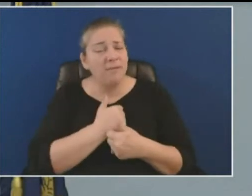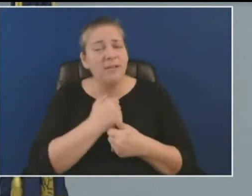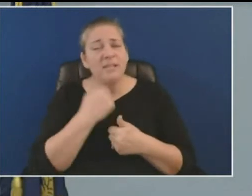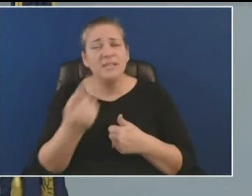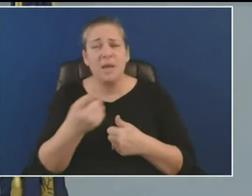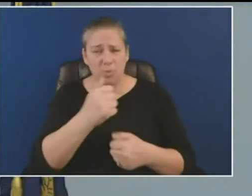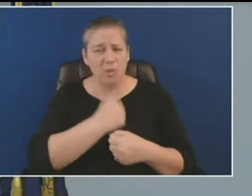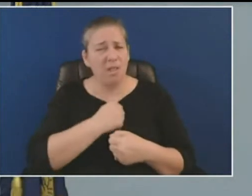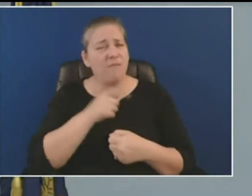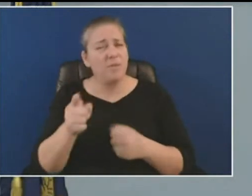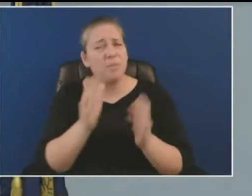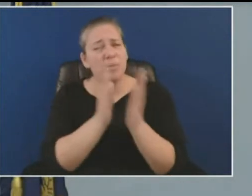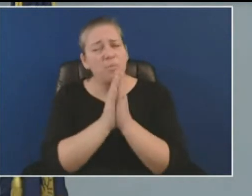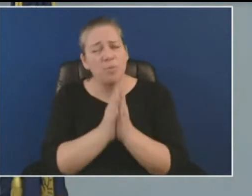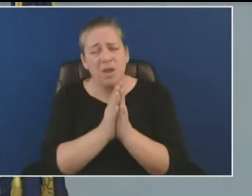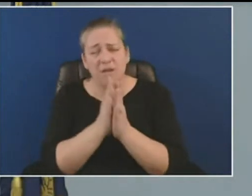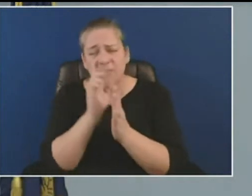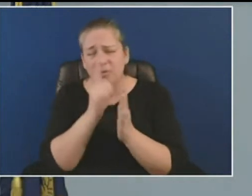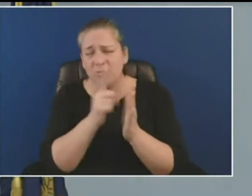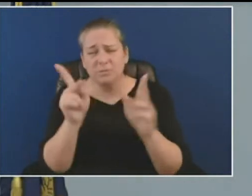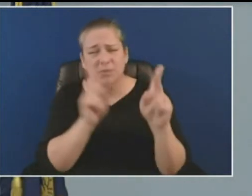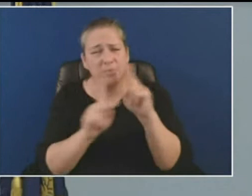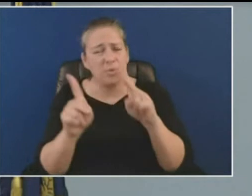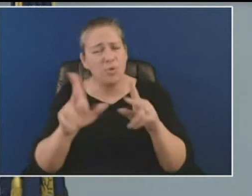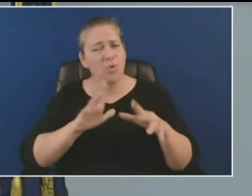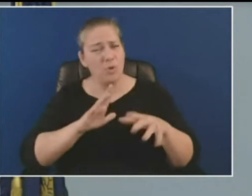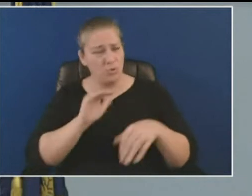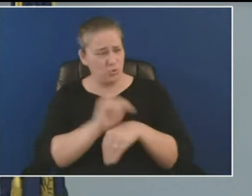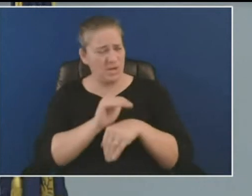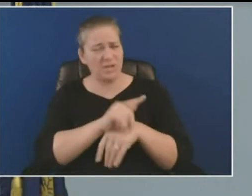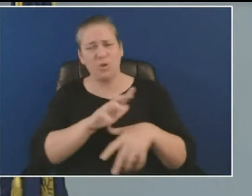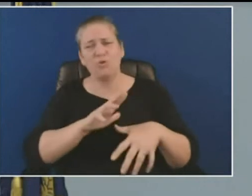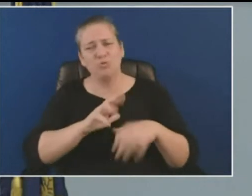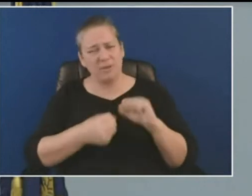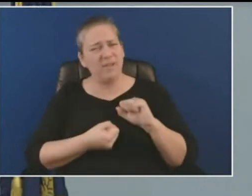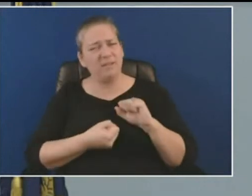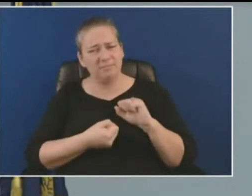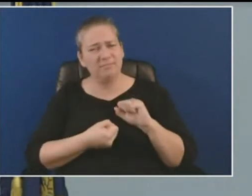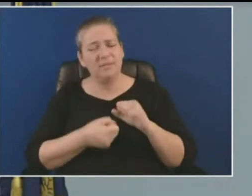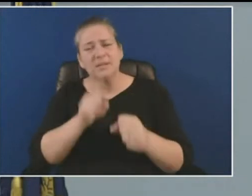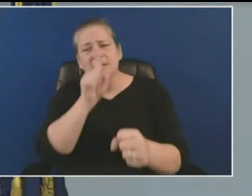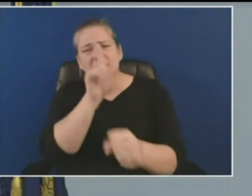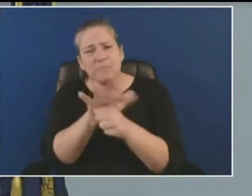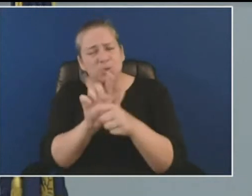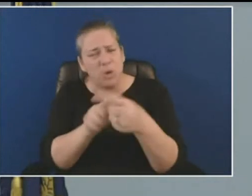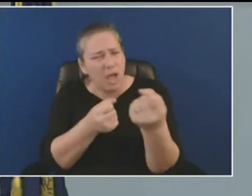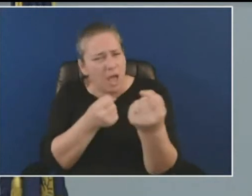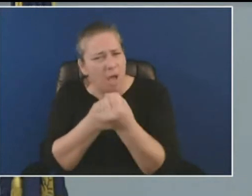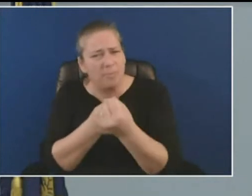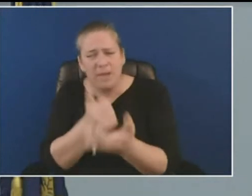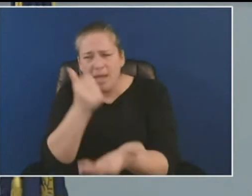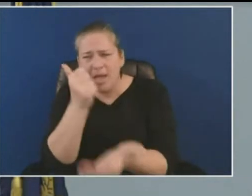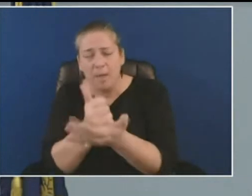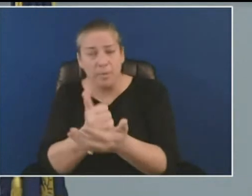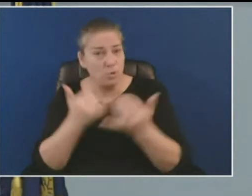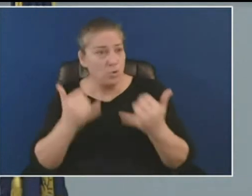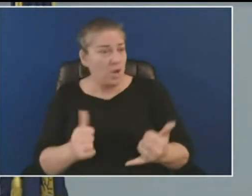those that are grieving tonight commit to helping them out, not just today and tomorrow, but to ultimately rebuild.